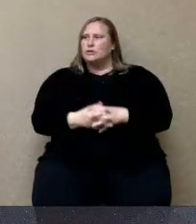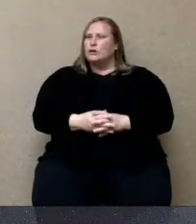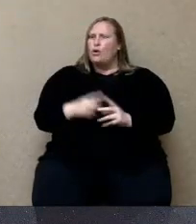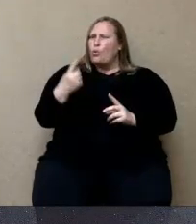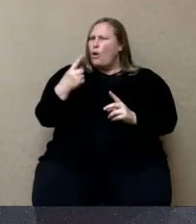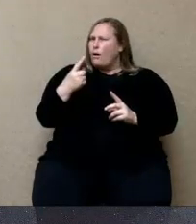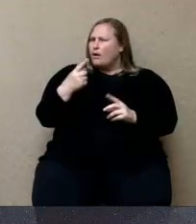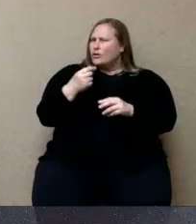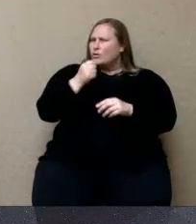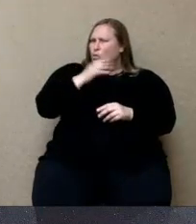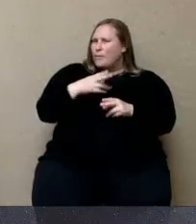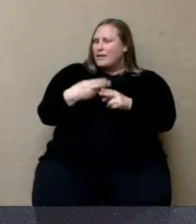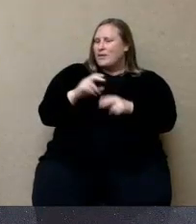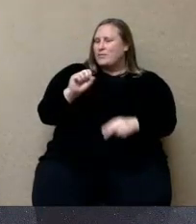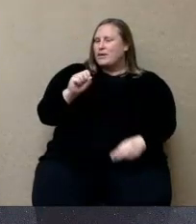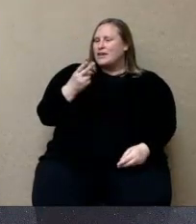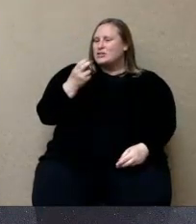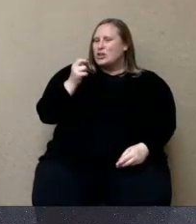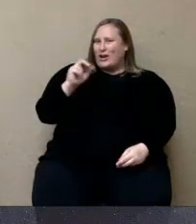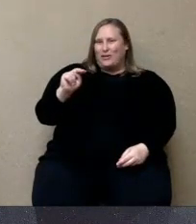Is one of them Sharon? Yeah.